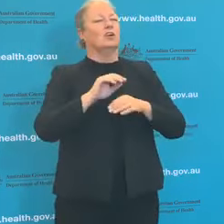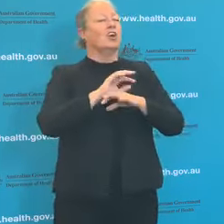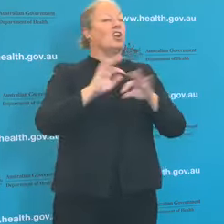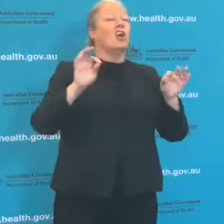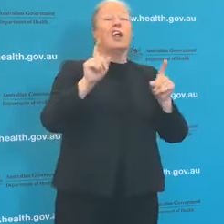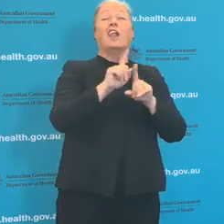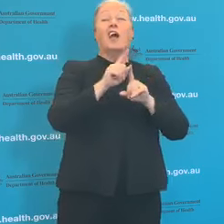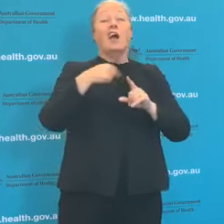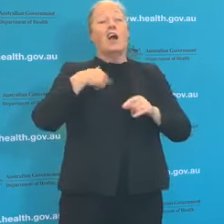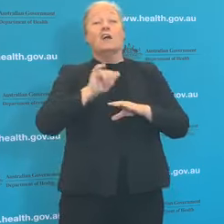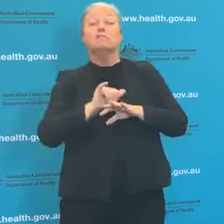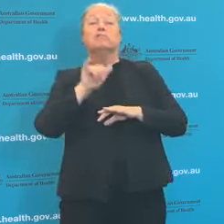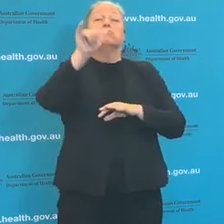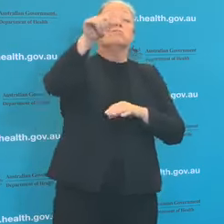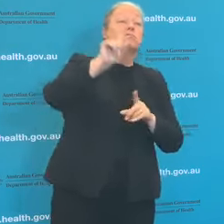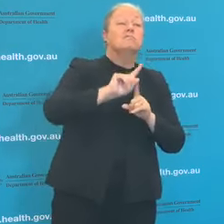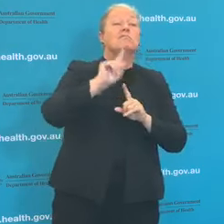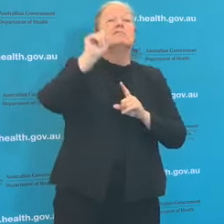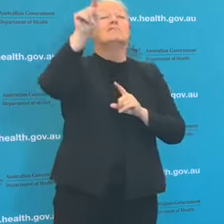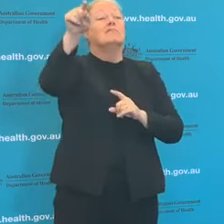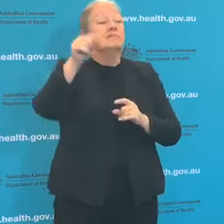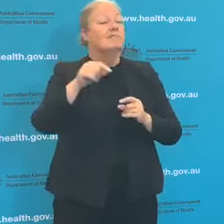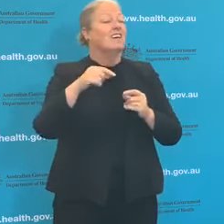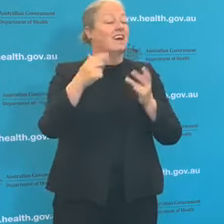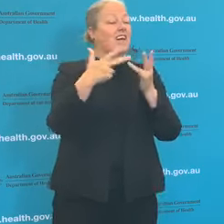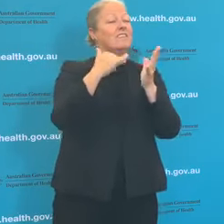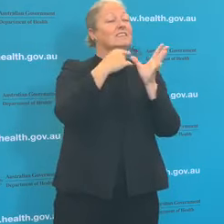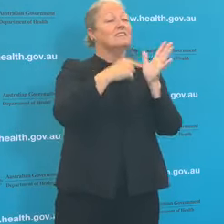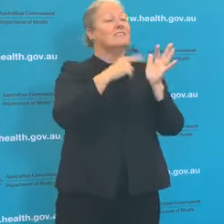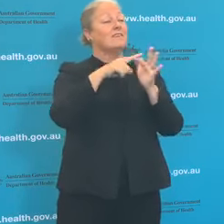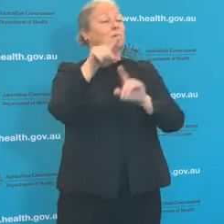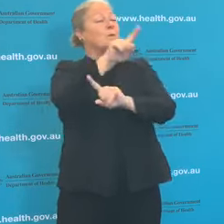meeting that you can do via video. So, there's a range of general